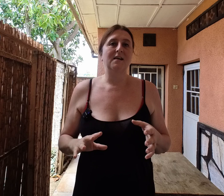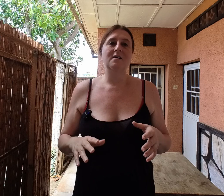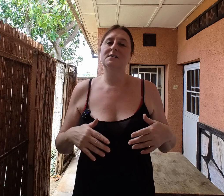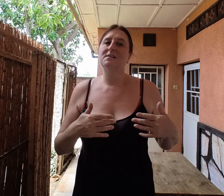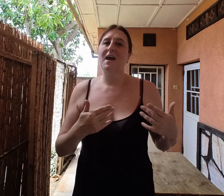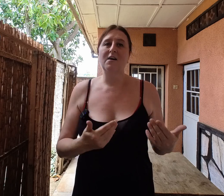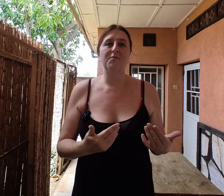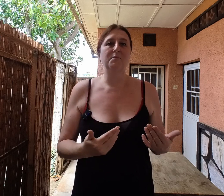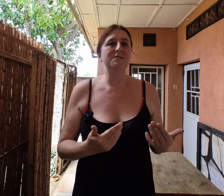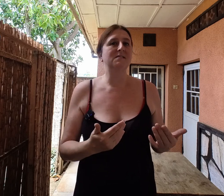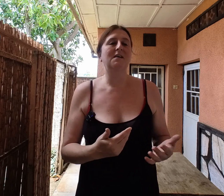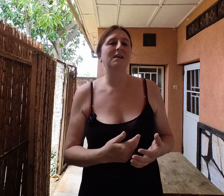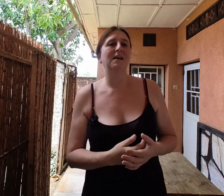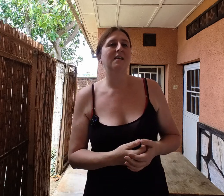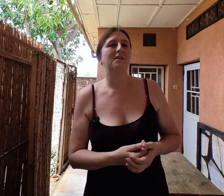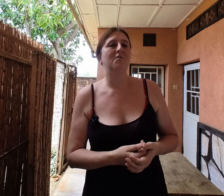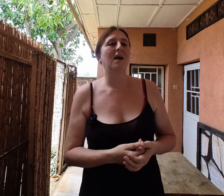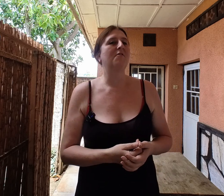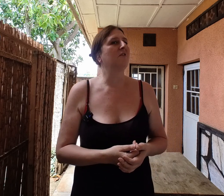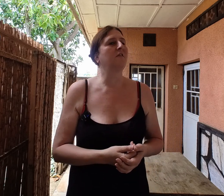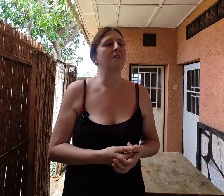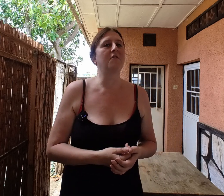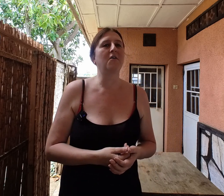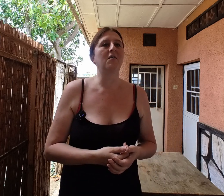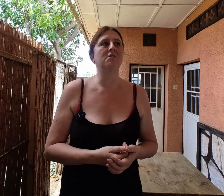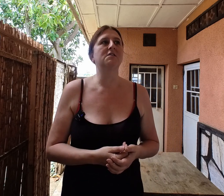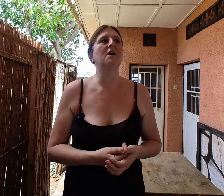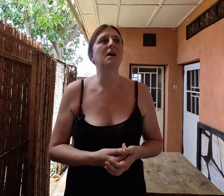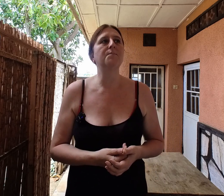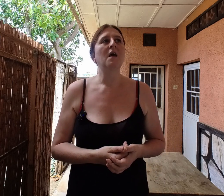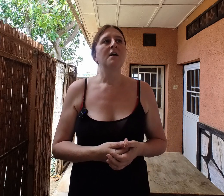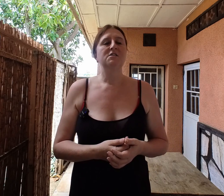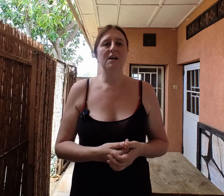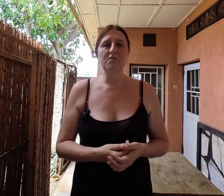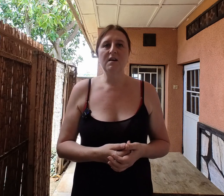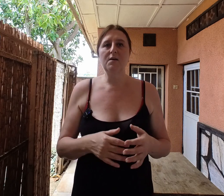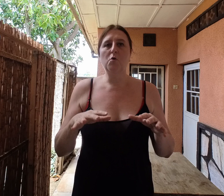still are, because I haven't been signing in the UK for a very, very long time. Generally,